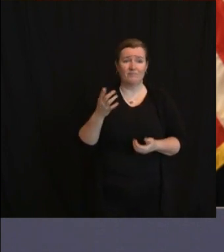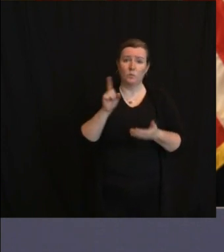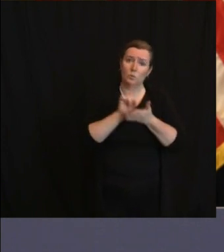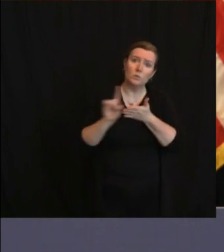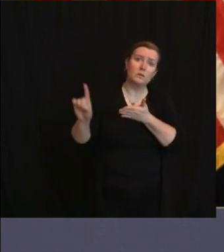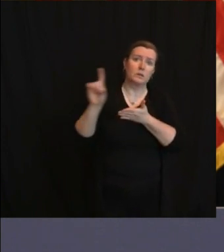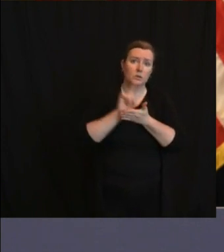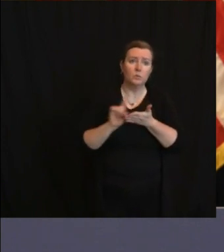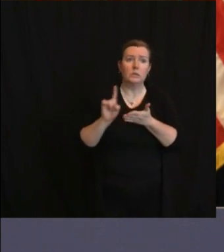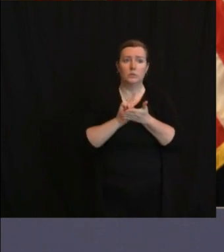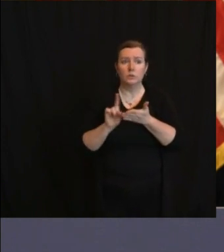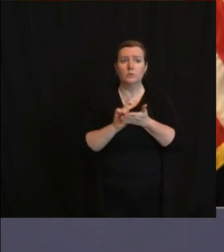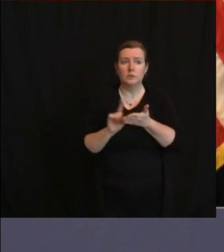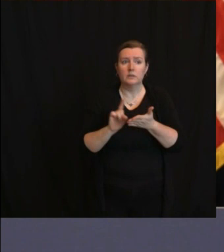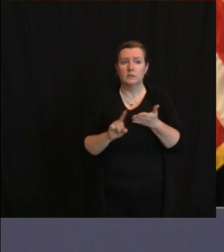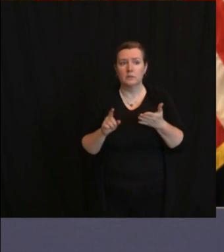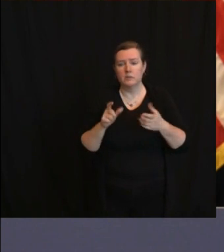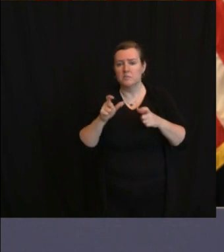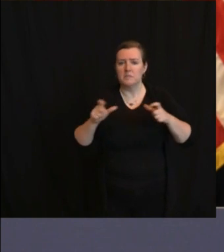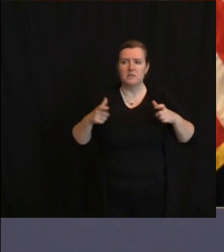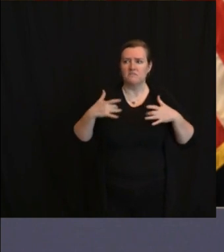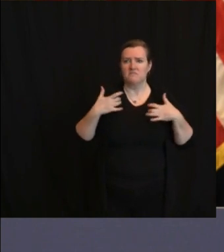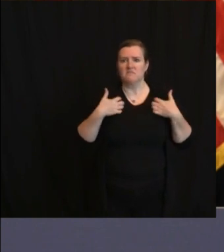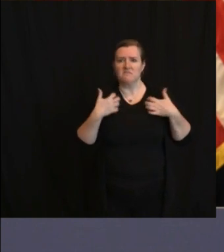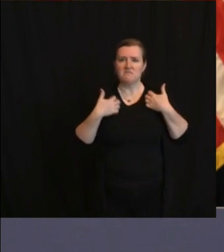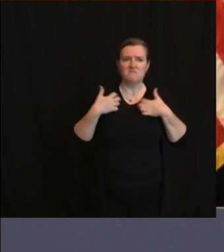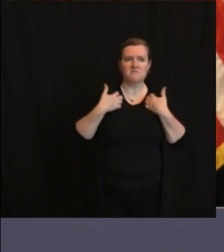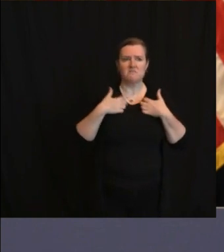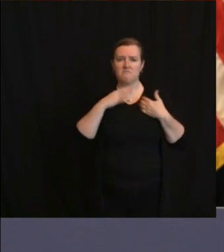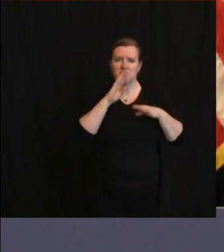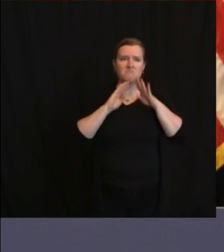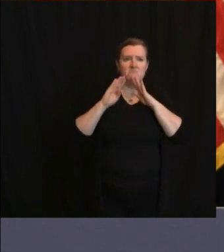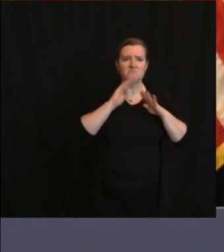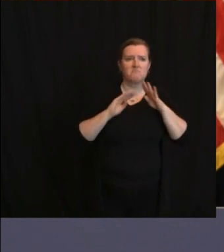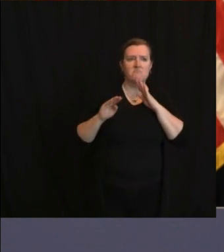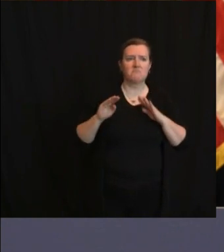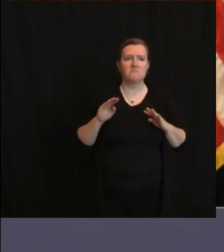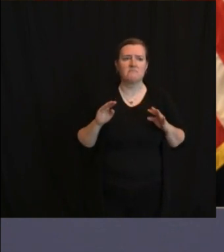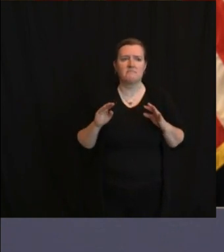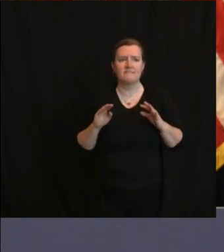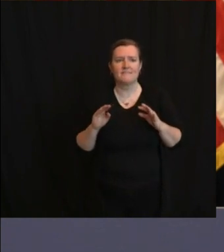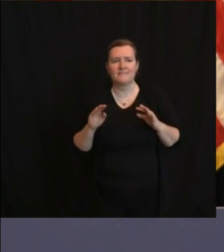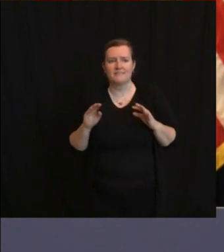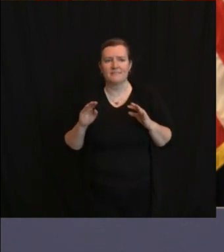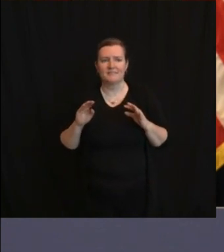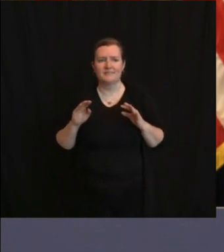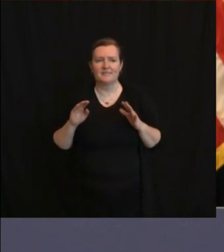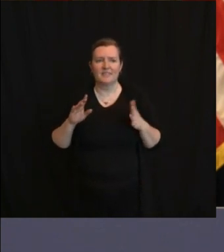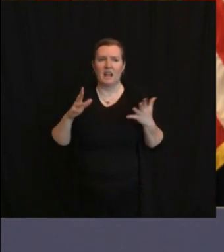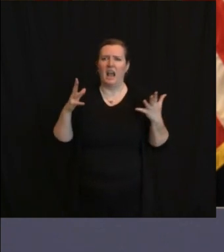AT. I WOULD JUST SAY THIS, YOU HAVE ON THE ONE HAND WEEKS AND WEEKS